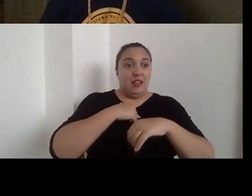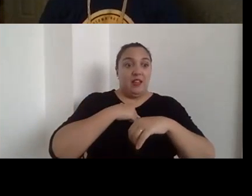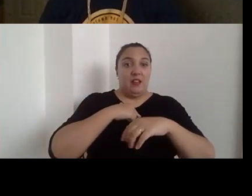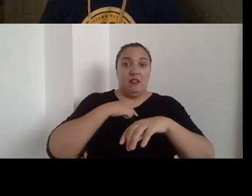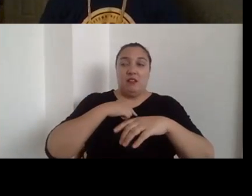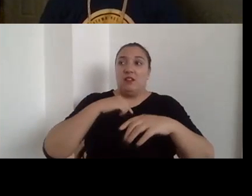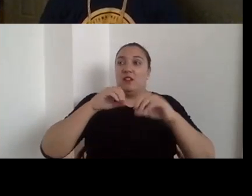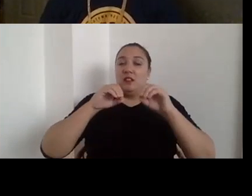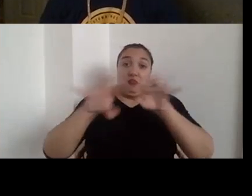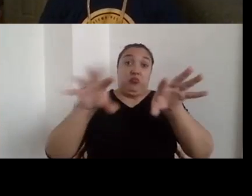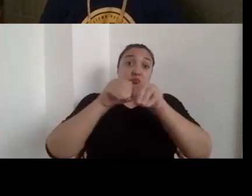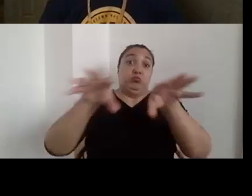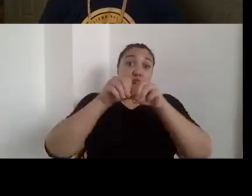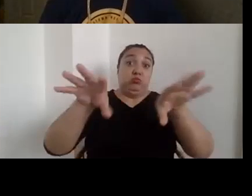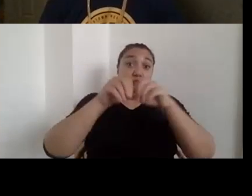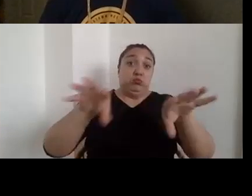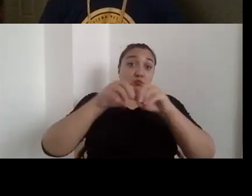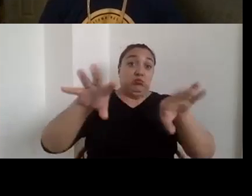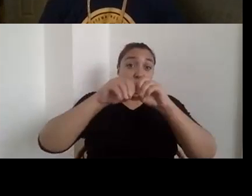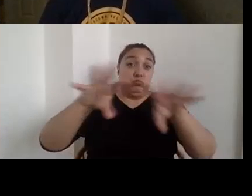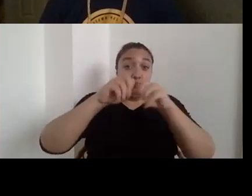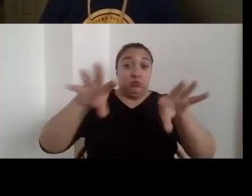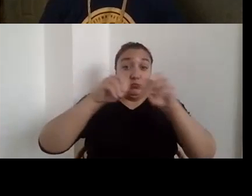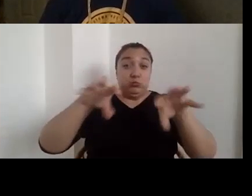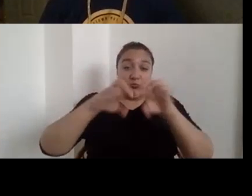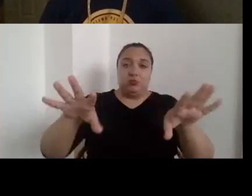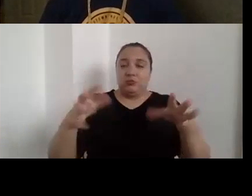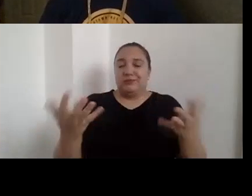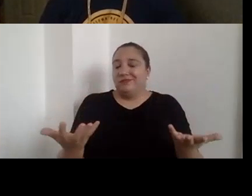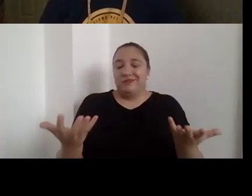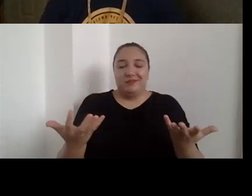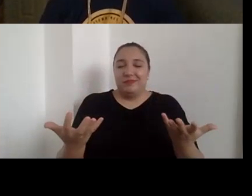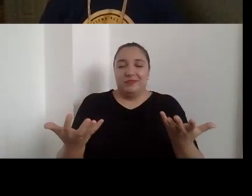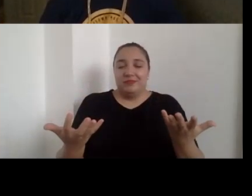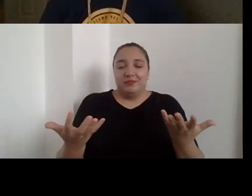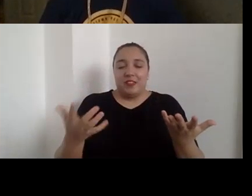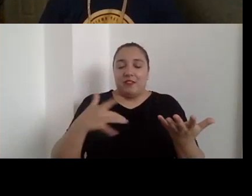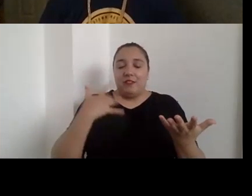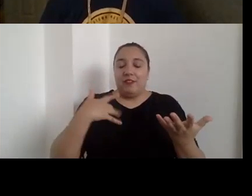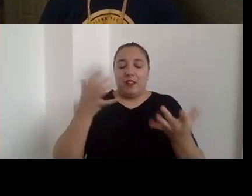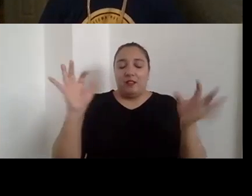So just to bring it back, grief, which has led to stillness,